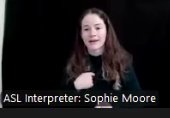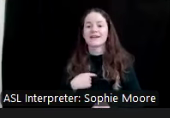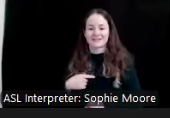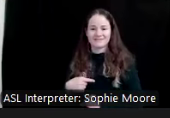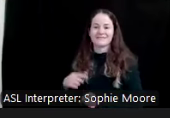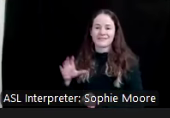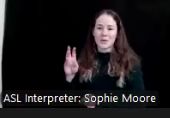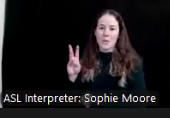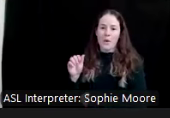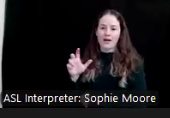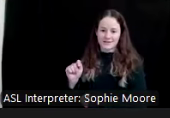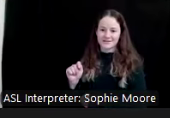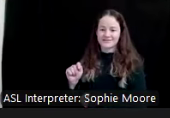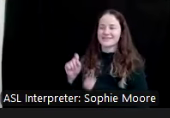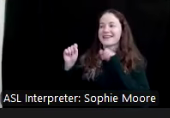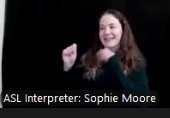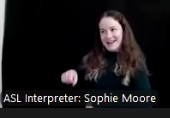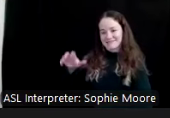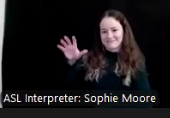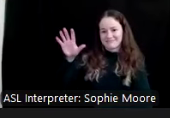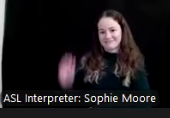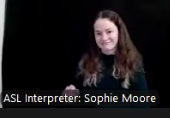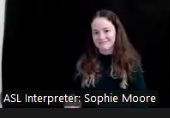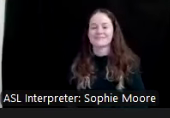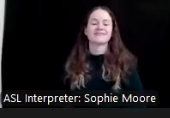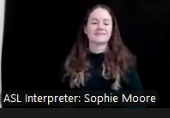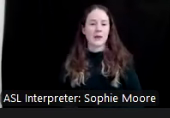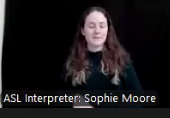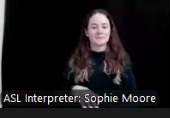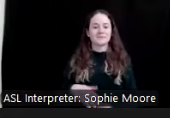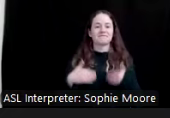All right. There we go. Um, so when are adapted sports and recreation right for